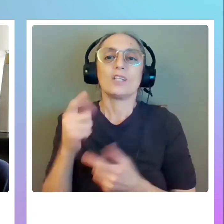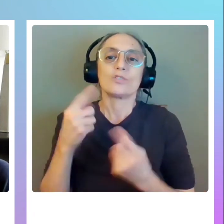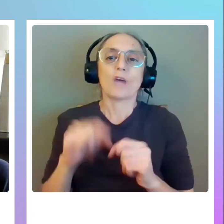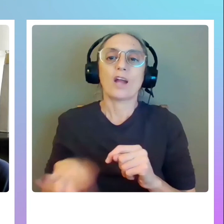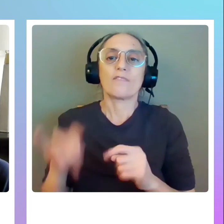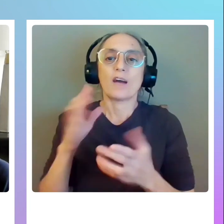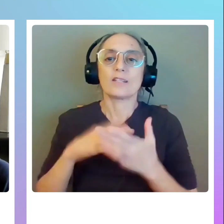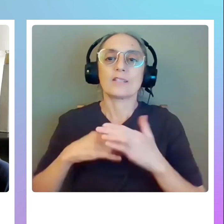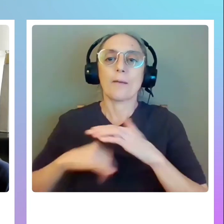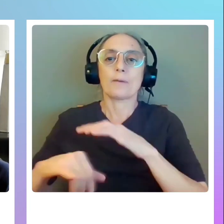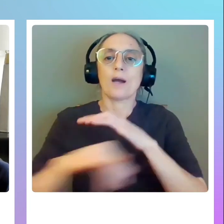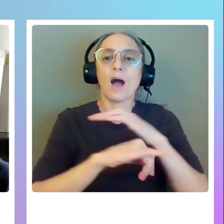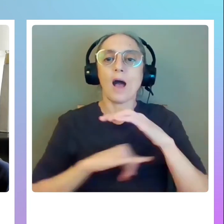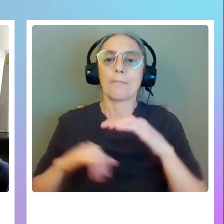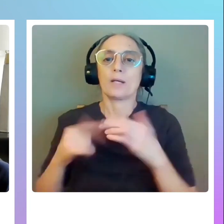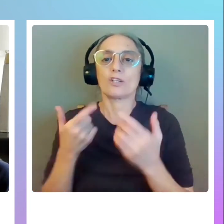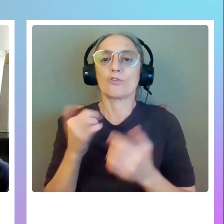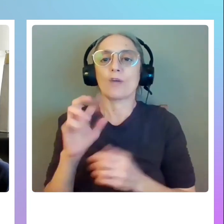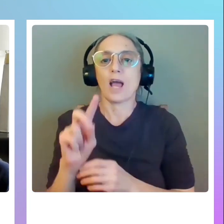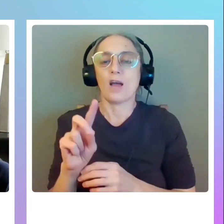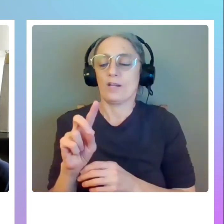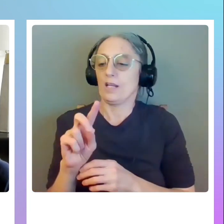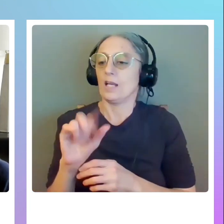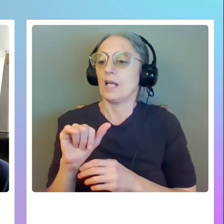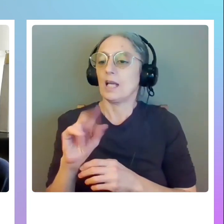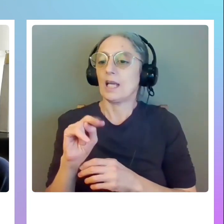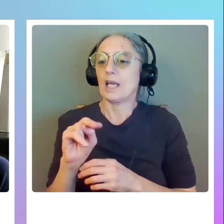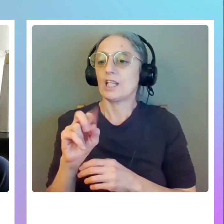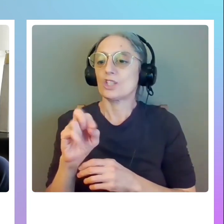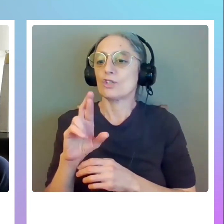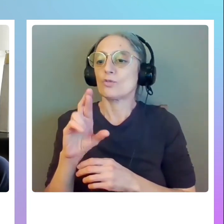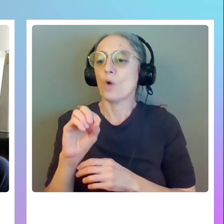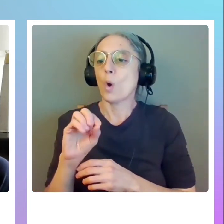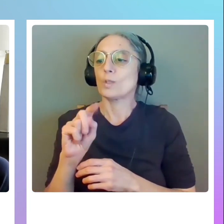and then iteratively moving from there.